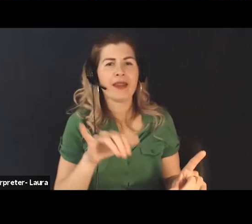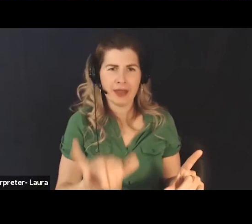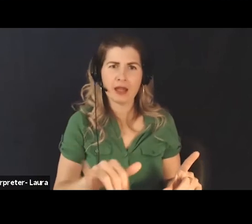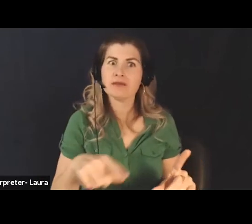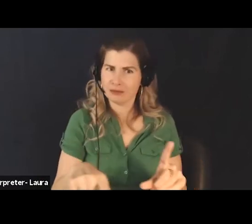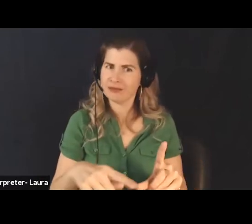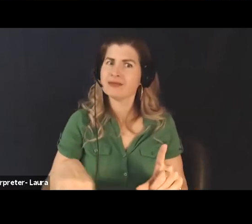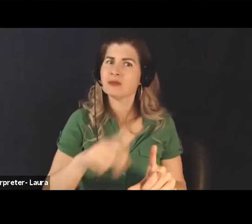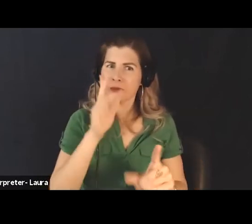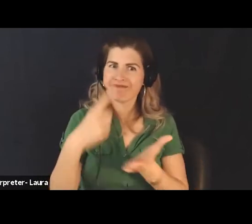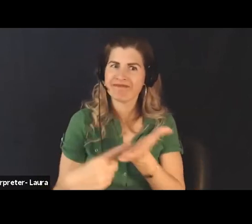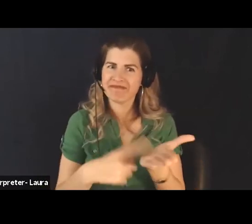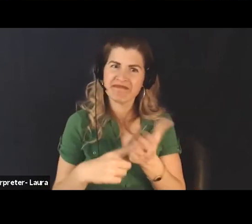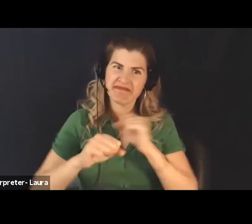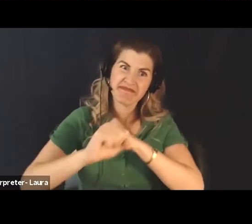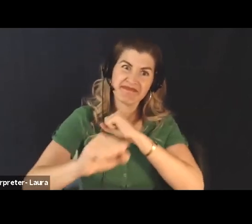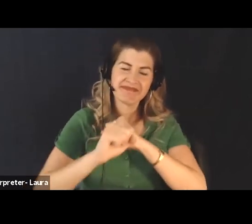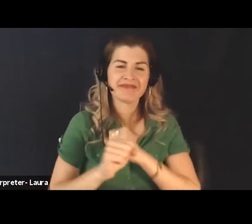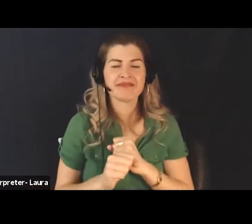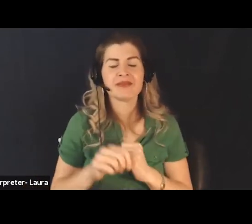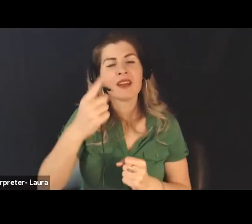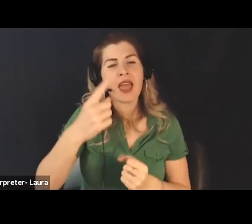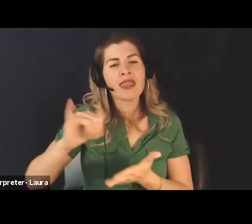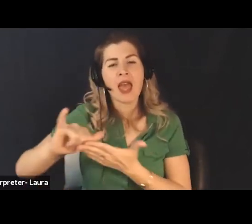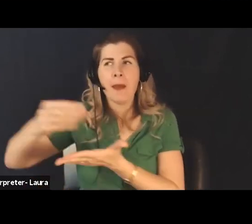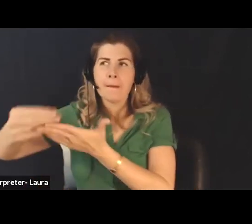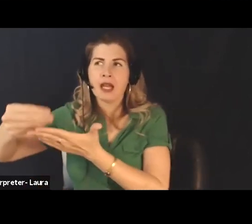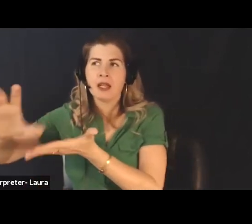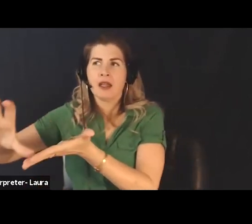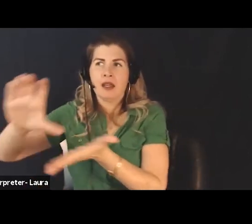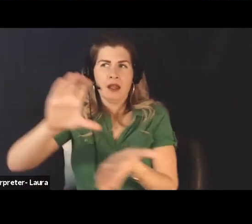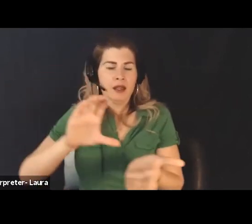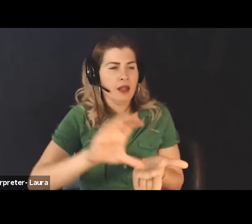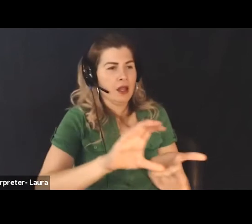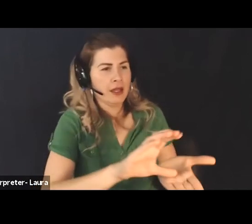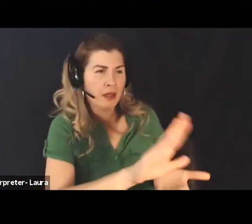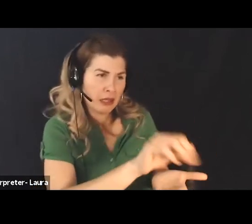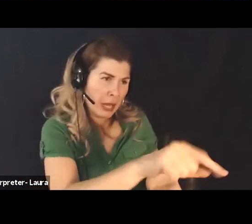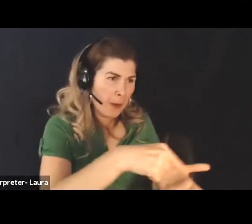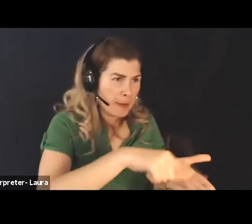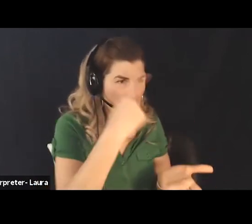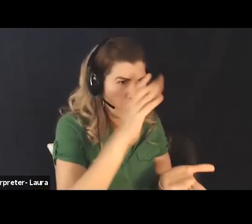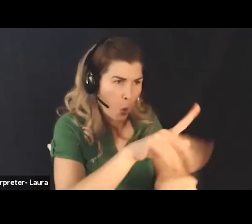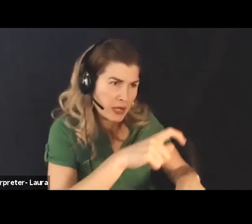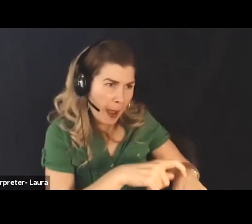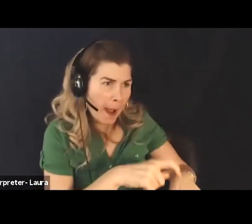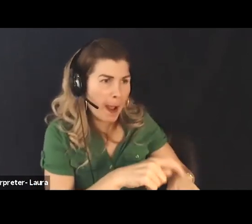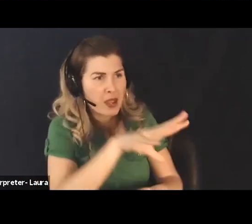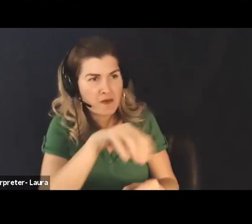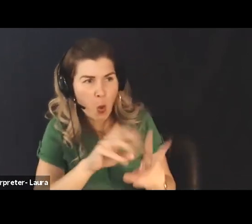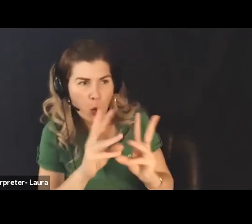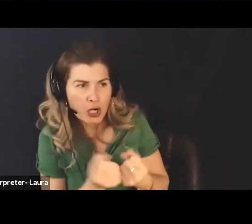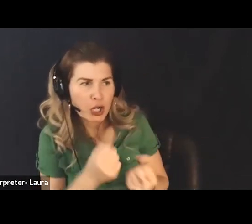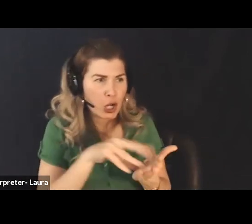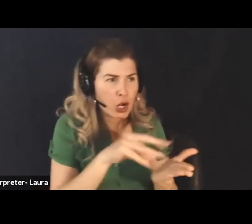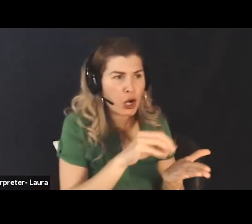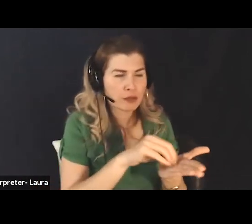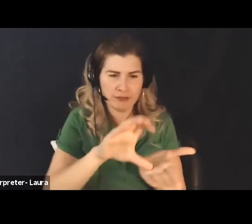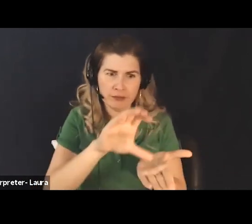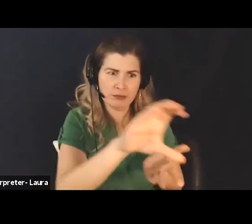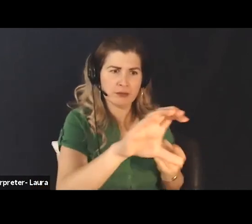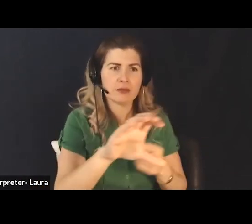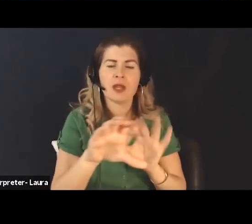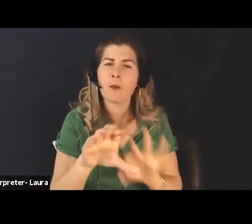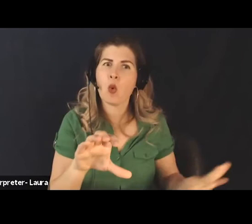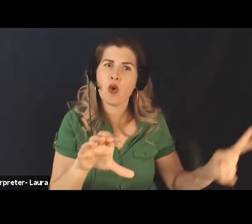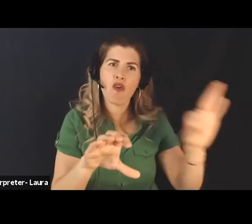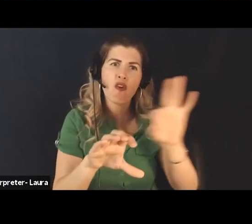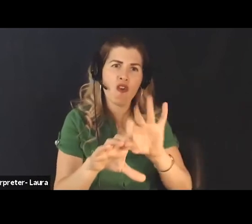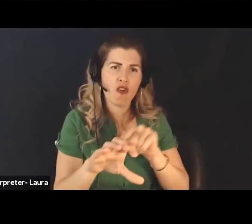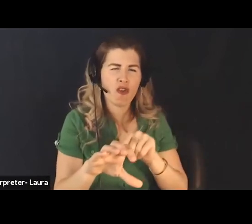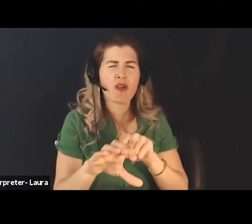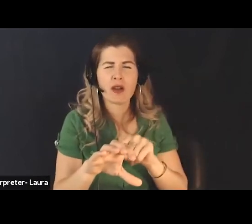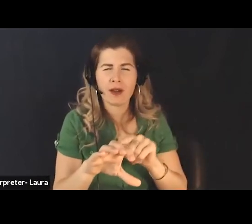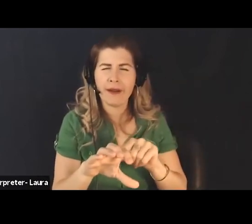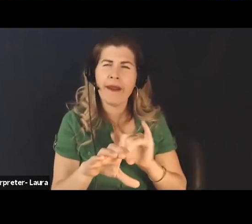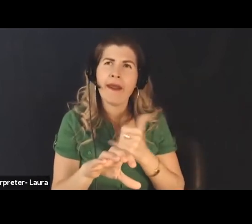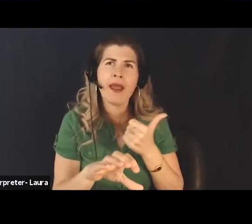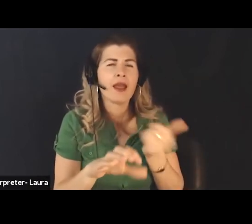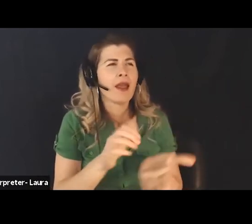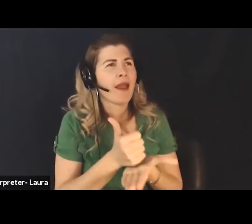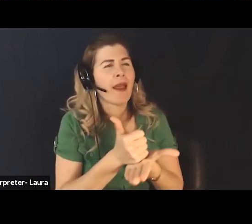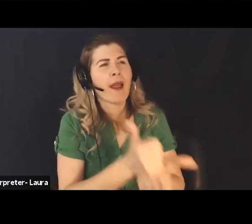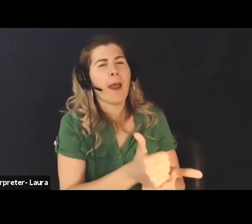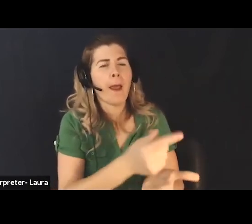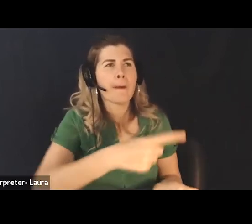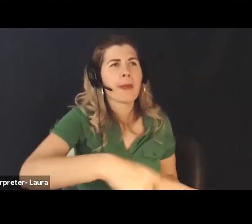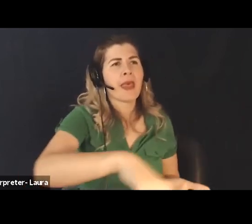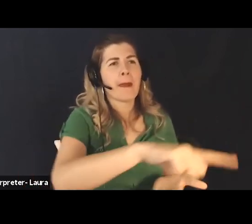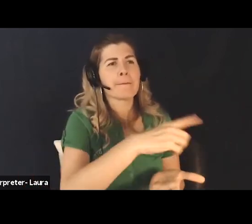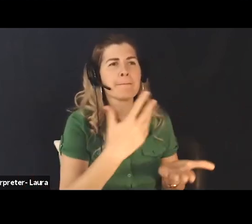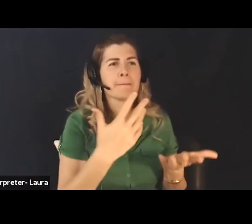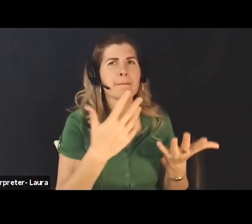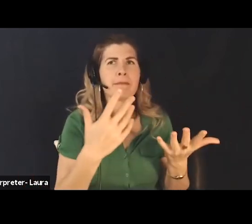So, the grant the grant was really the grant was really important to create, to allow for the creation of a time and the space for workers to come together to really have to accomplish a lot to get to this point.